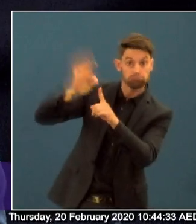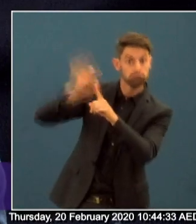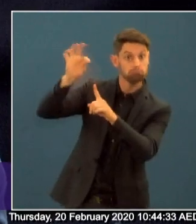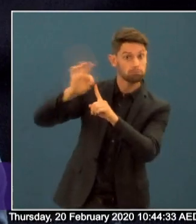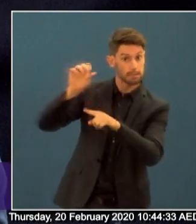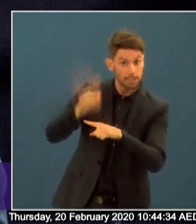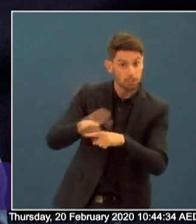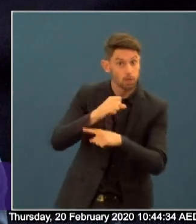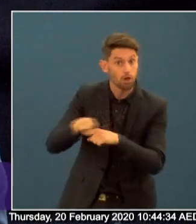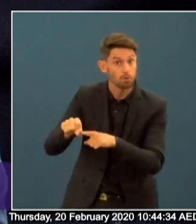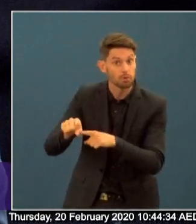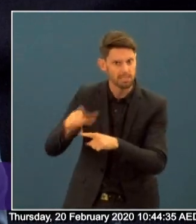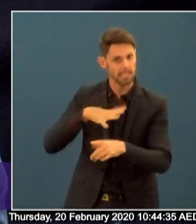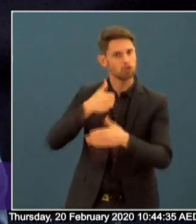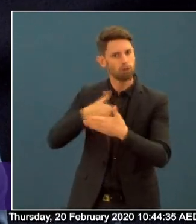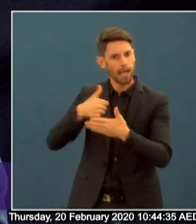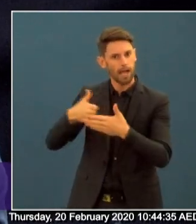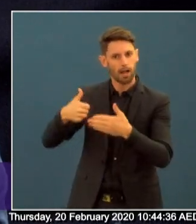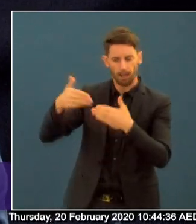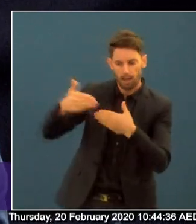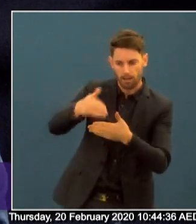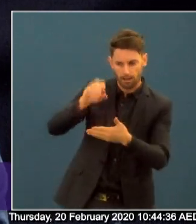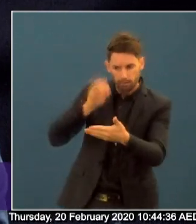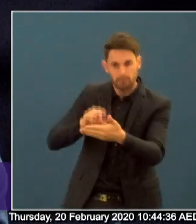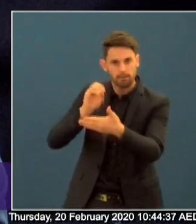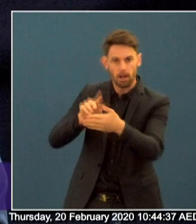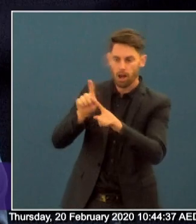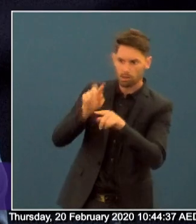I would also like to know how the health services system